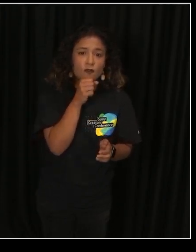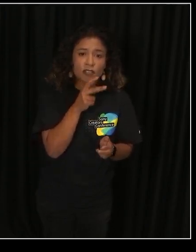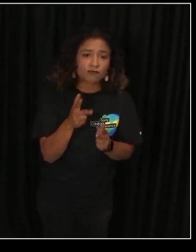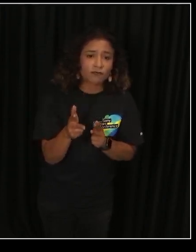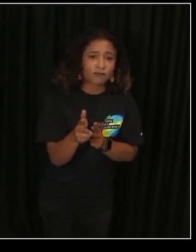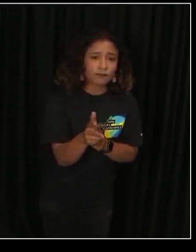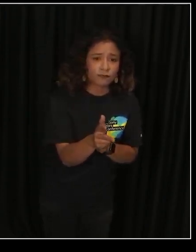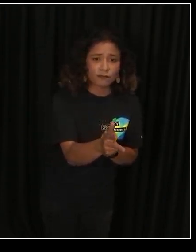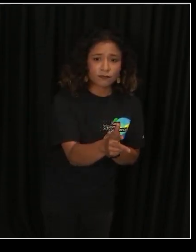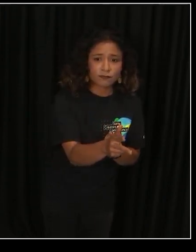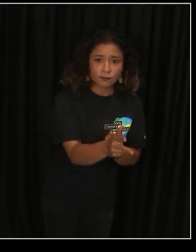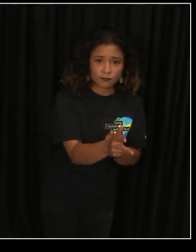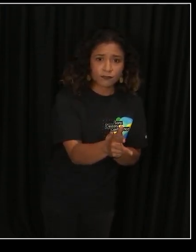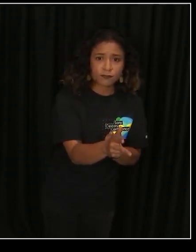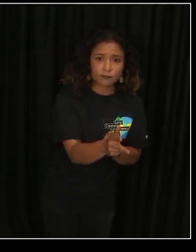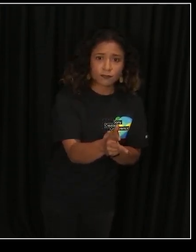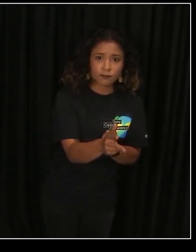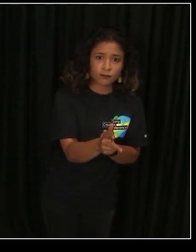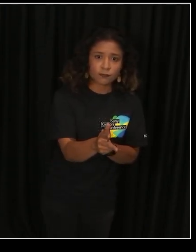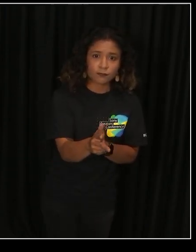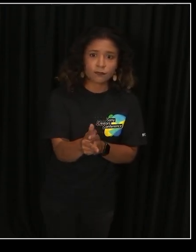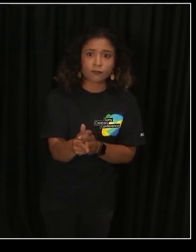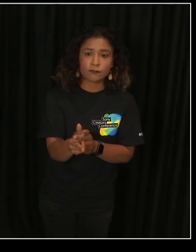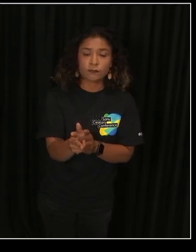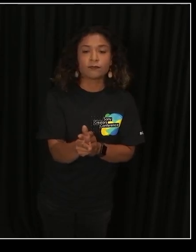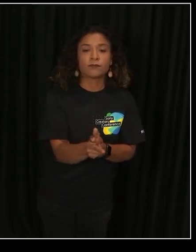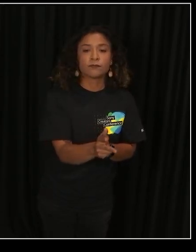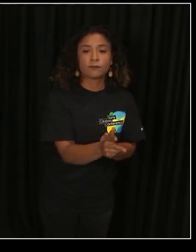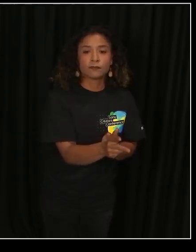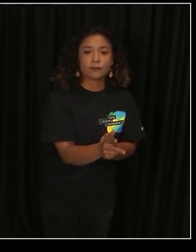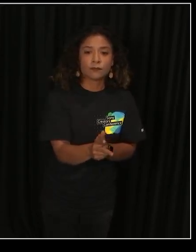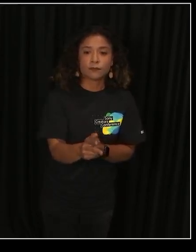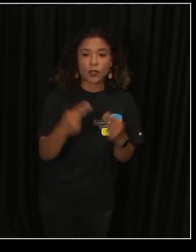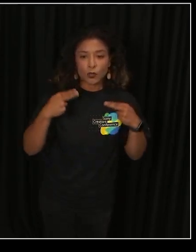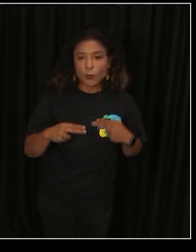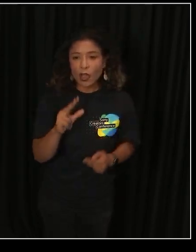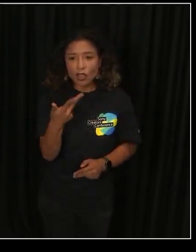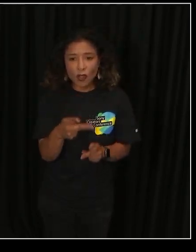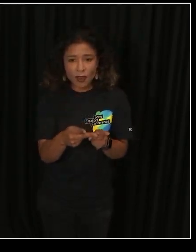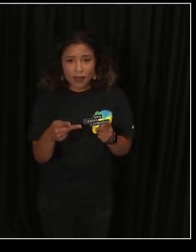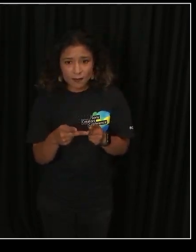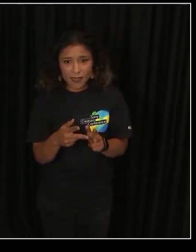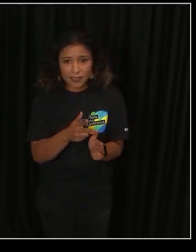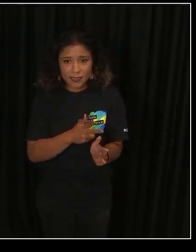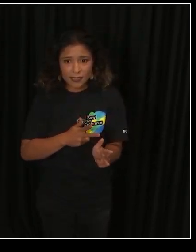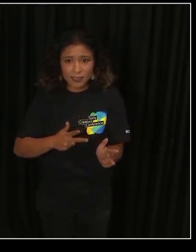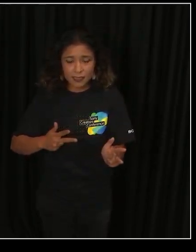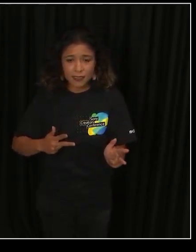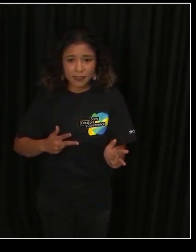Look at Blueu there trying to attack on Yamanaka, who's managed to inherit third place as they are coming towards the braking zone of turn number 2.